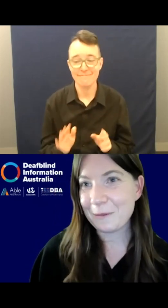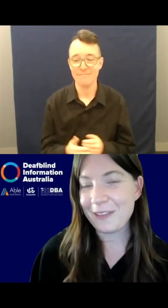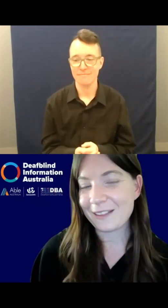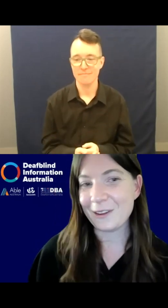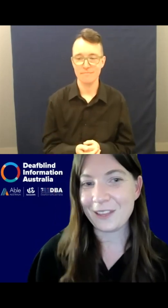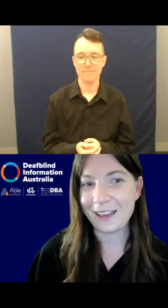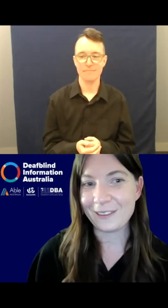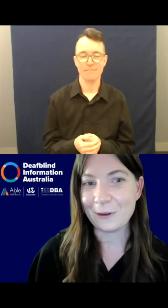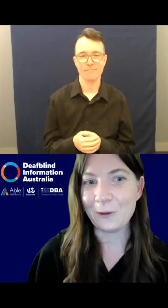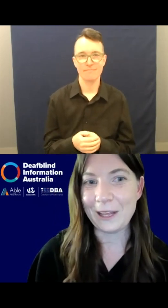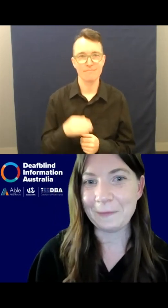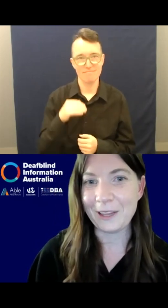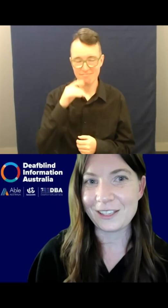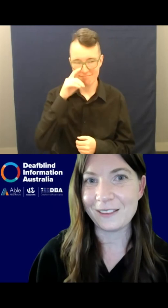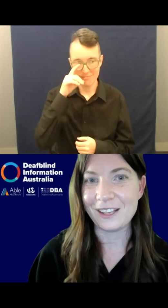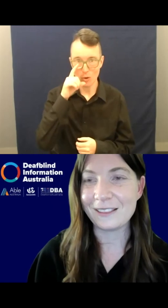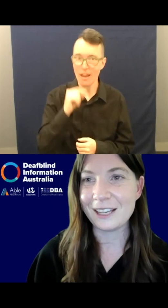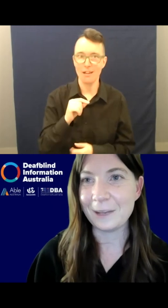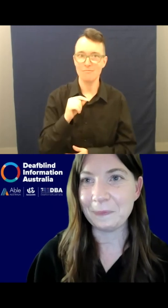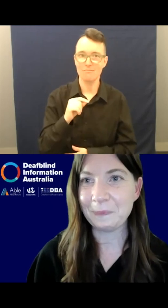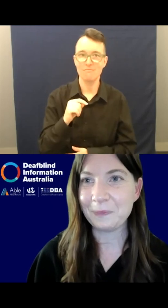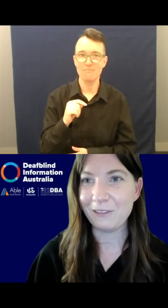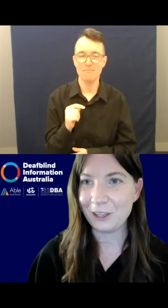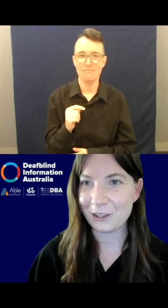That's not the case at all, I just suggest giving it a try.